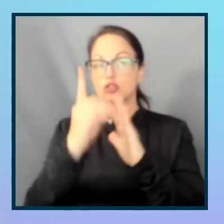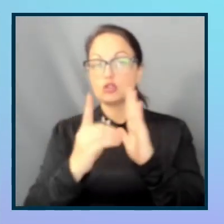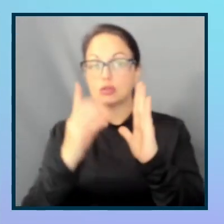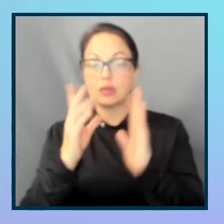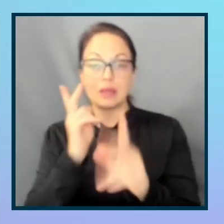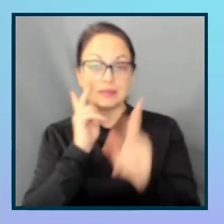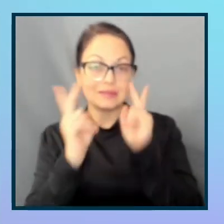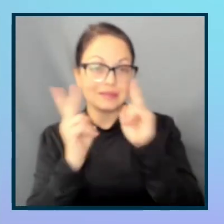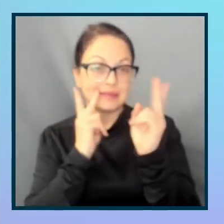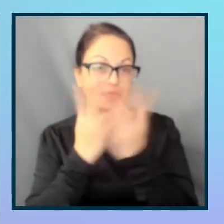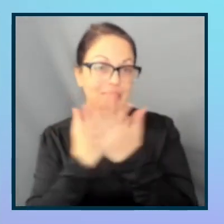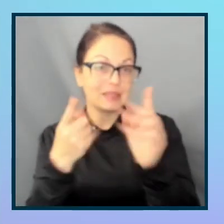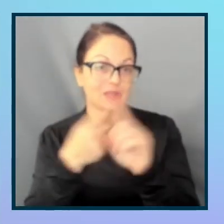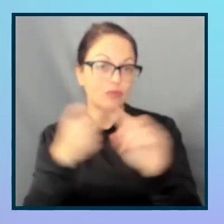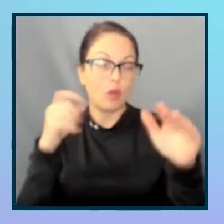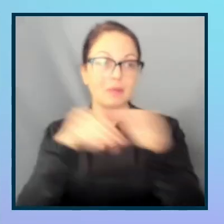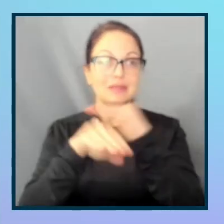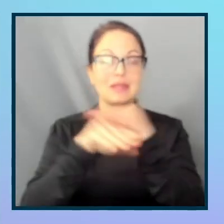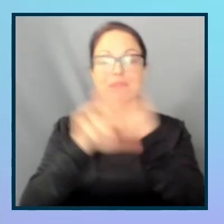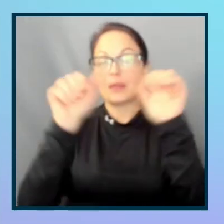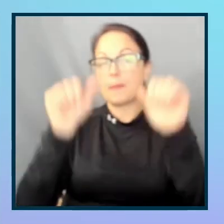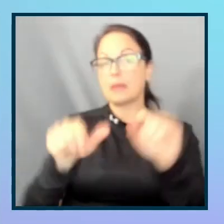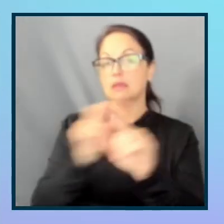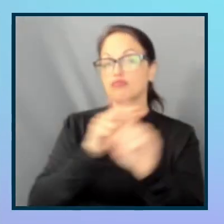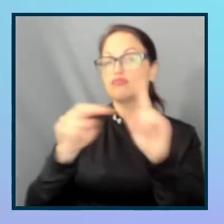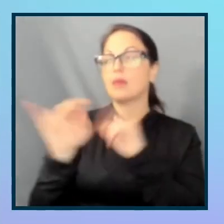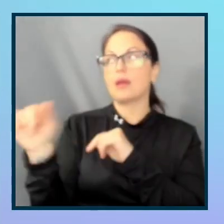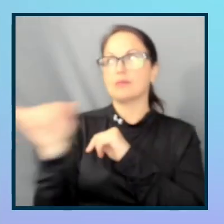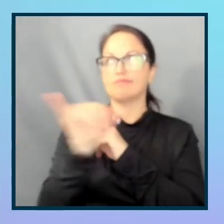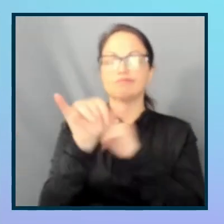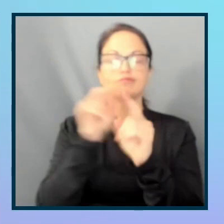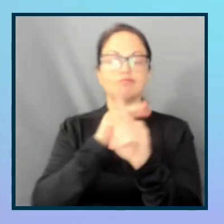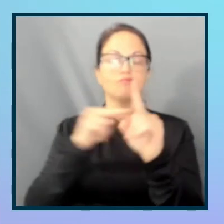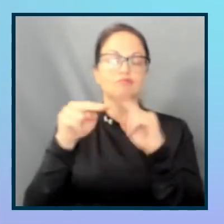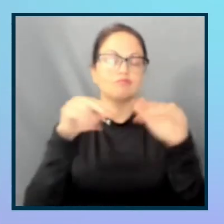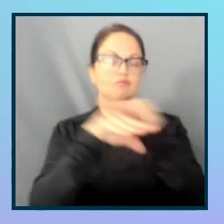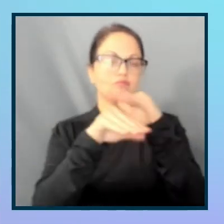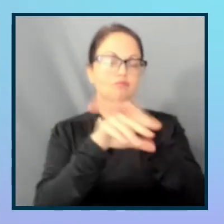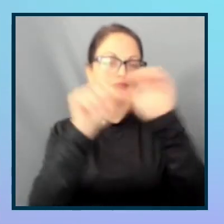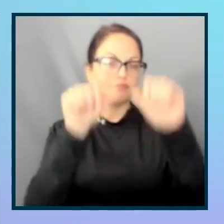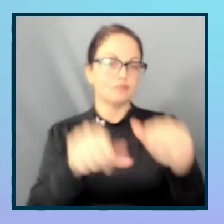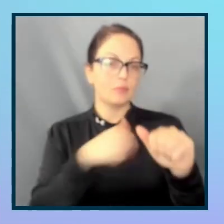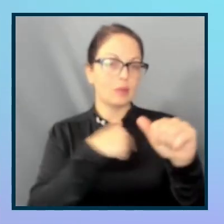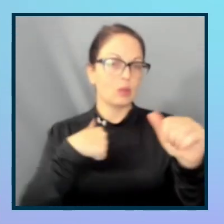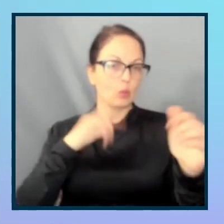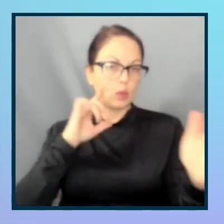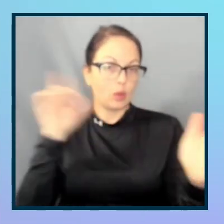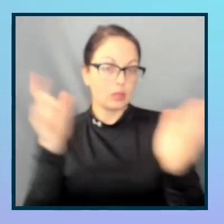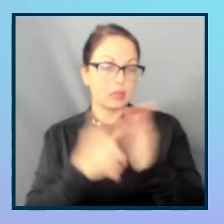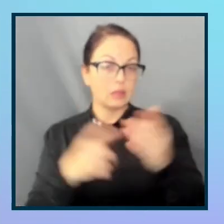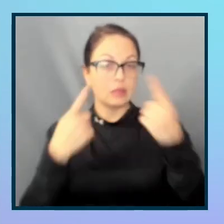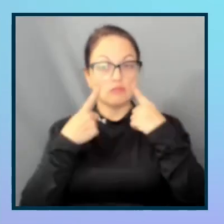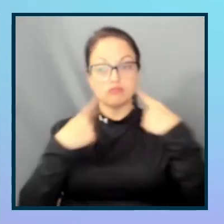from an accessibility perspective. And likewise, from an accessibility perspective, we also recognize that accessible capabilities